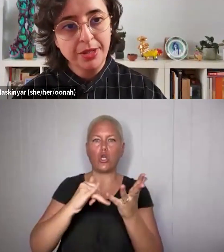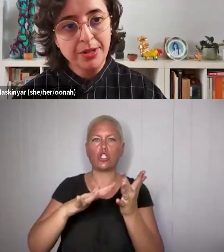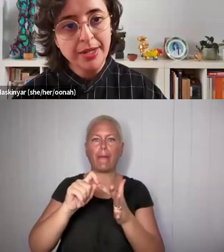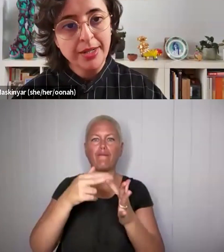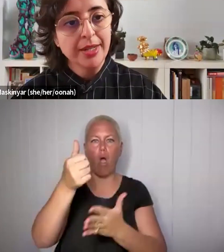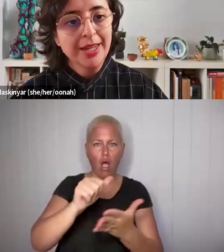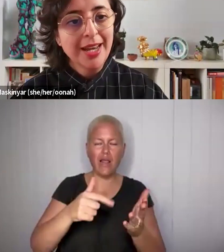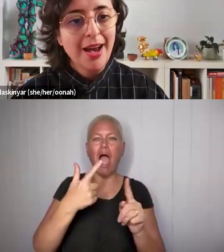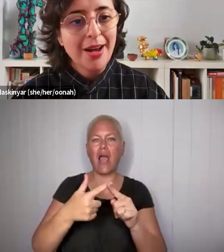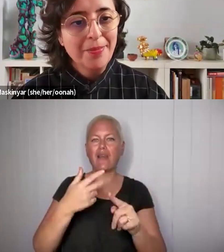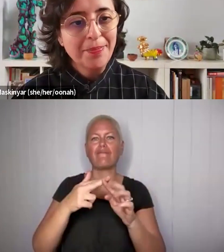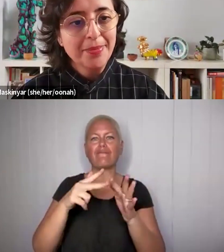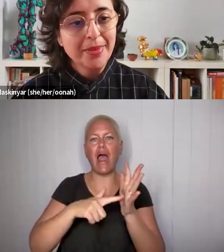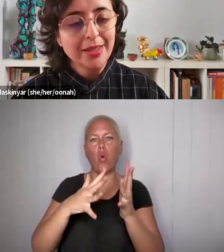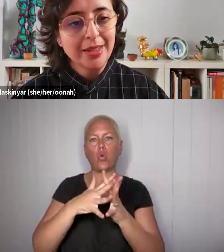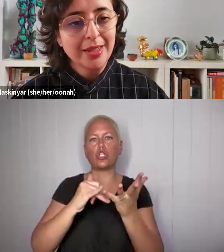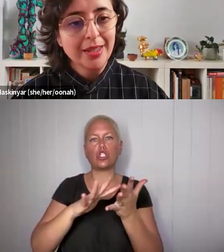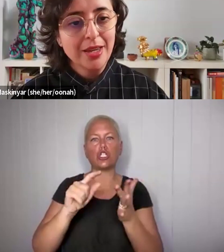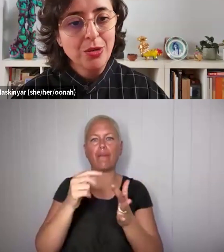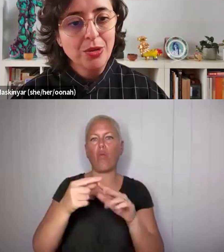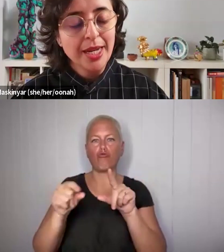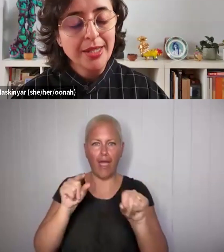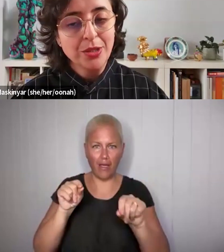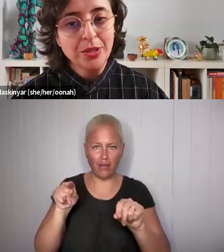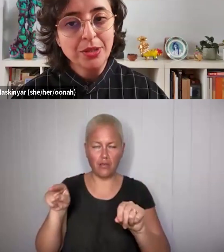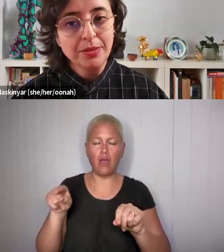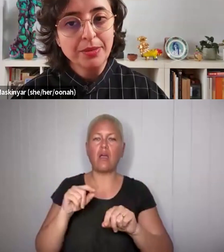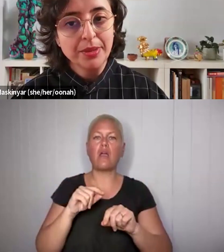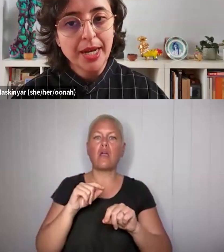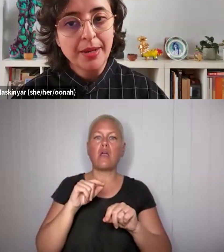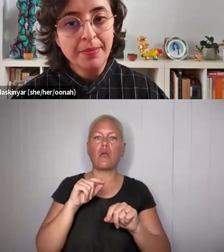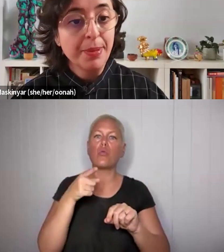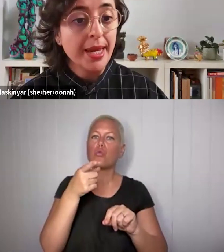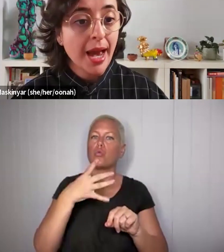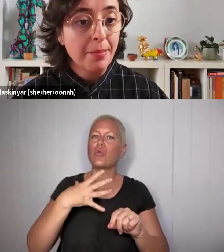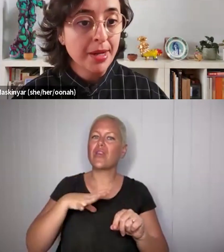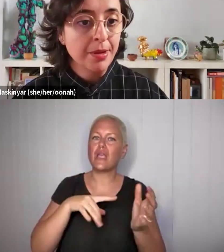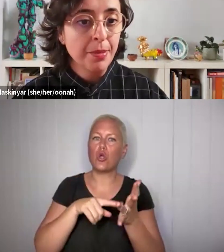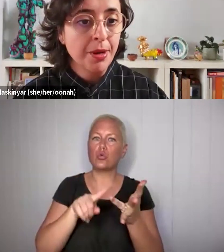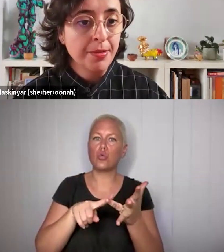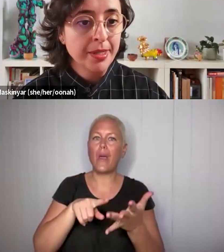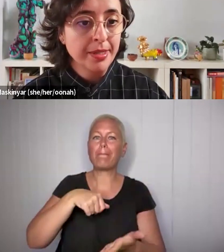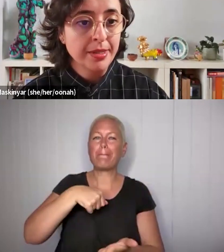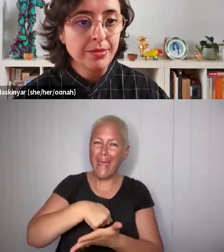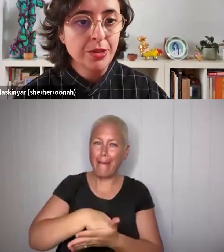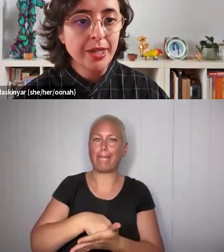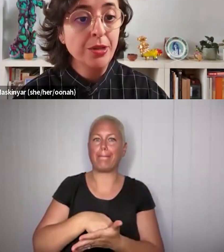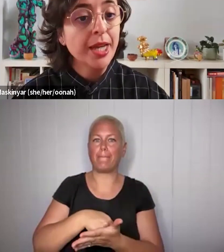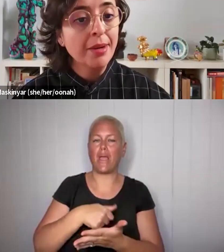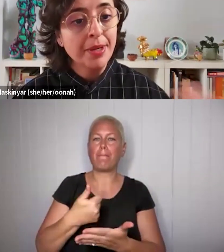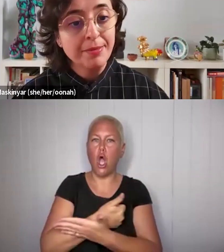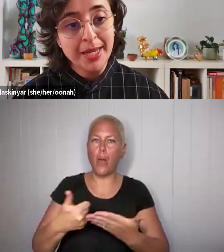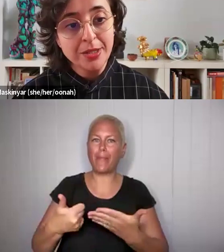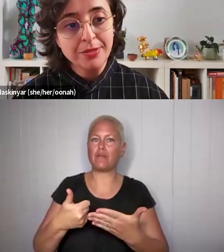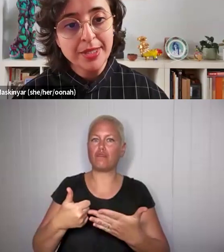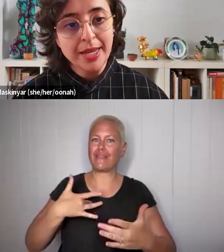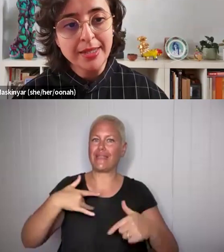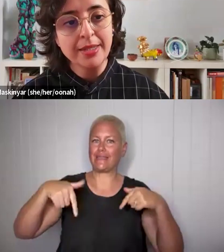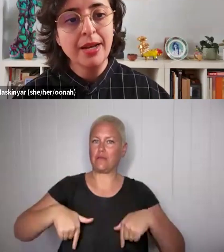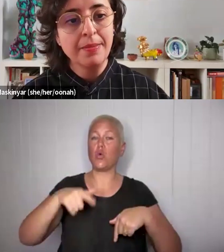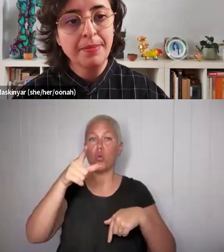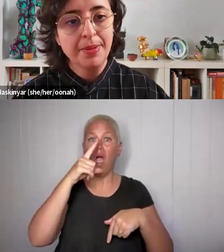the curator, you need to be at minimum permanent residents of Australia. You can be based overseas,